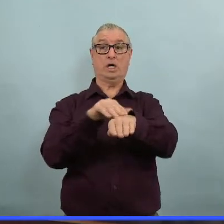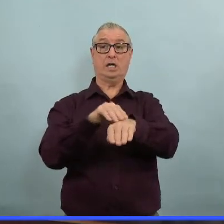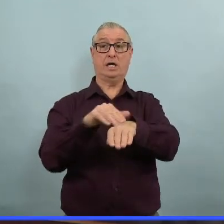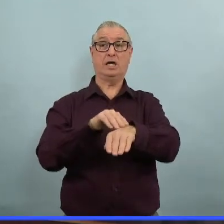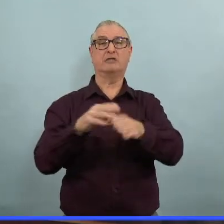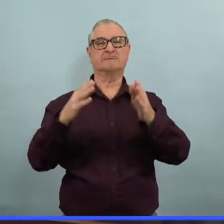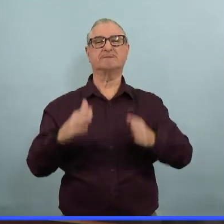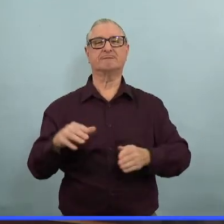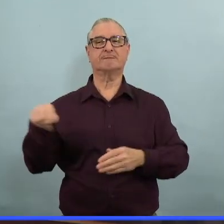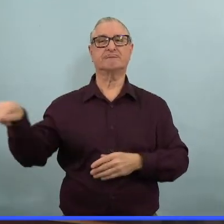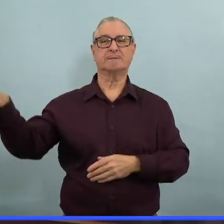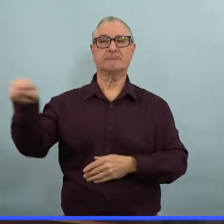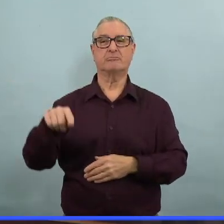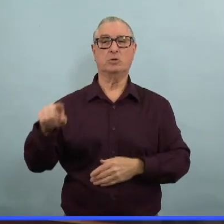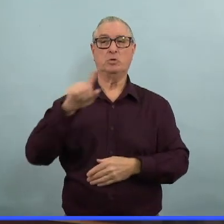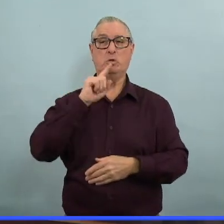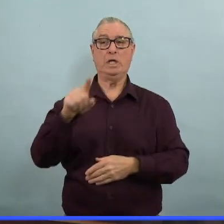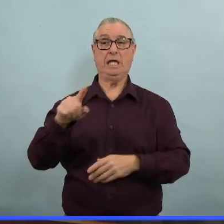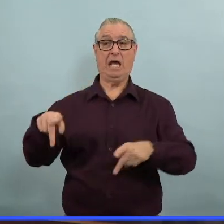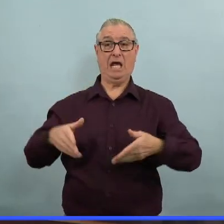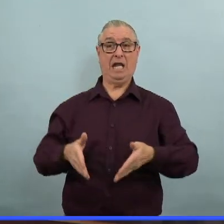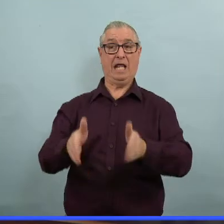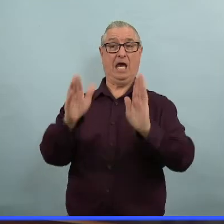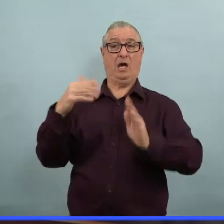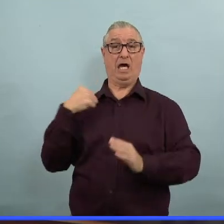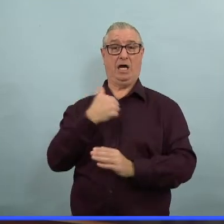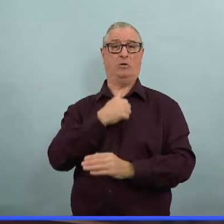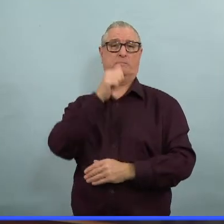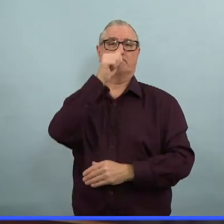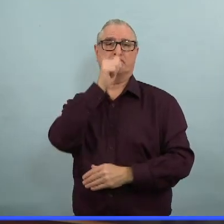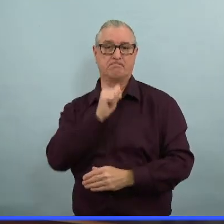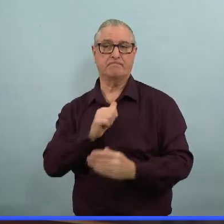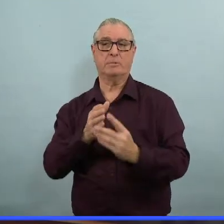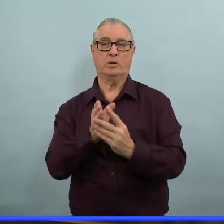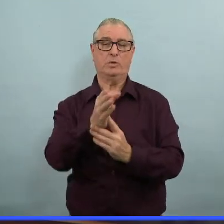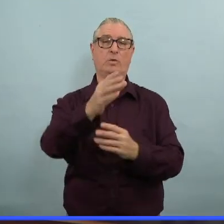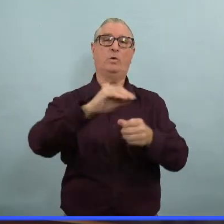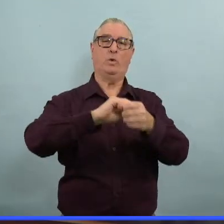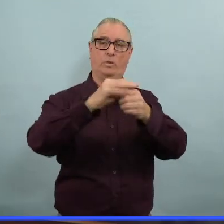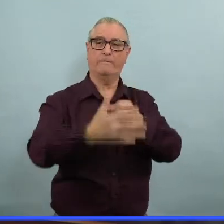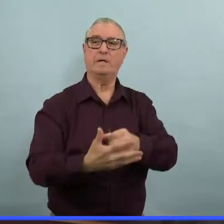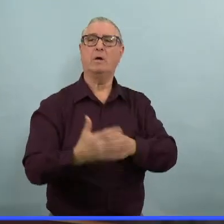us to be able to live through this pandemic they have allowed the supply chain to continue and